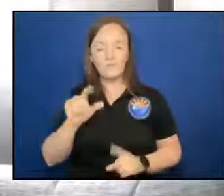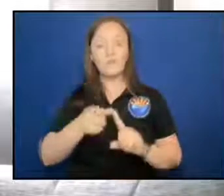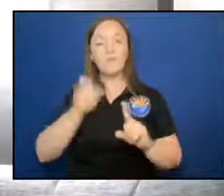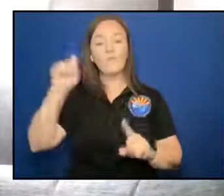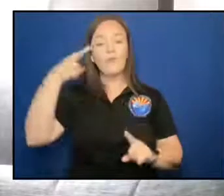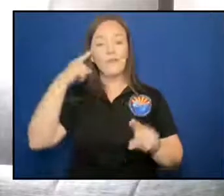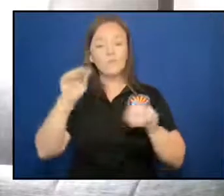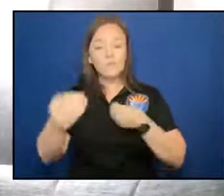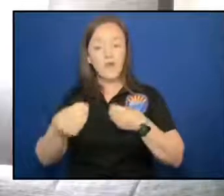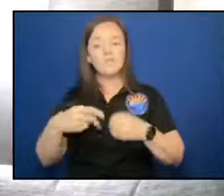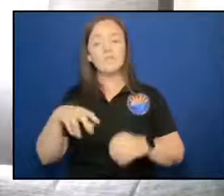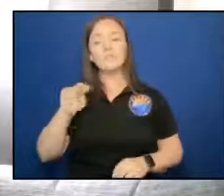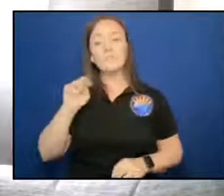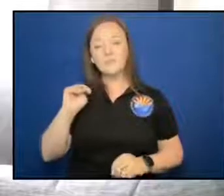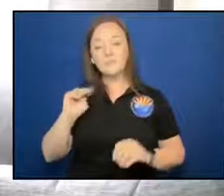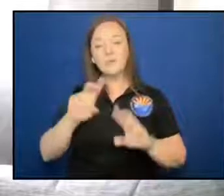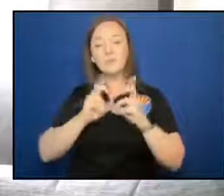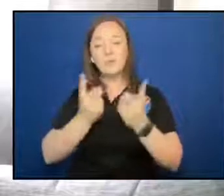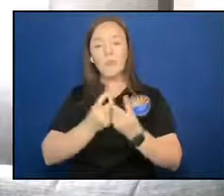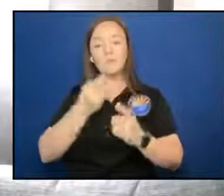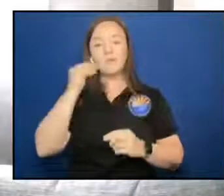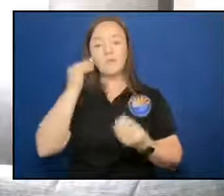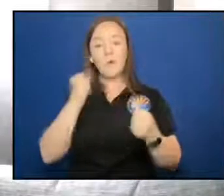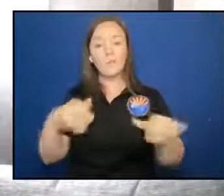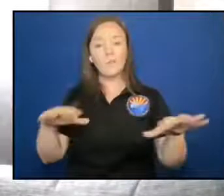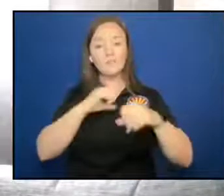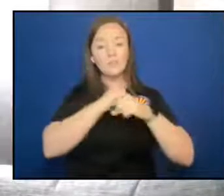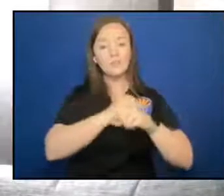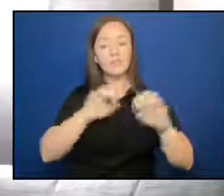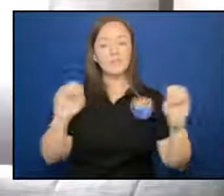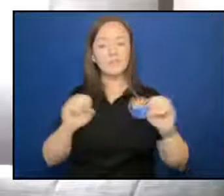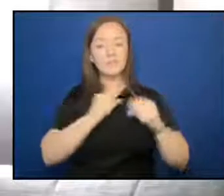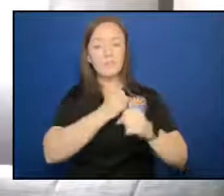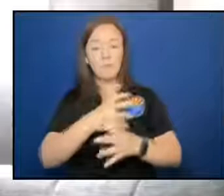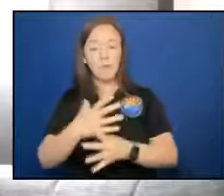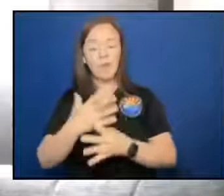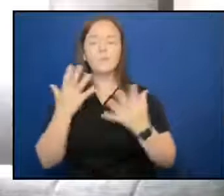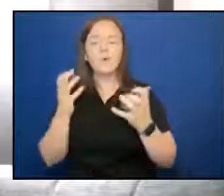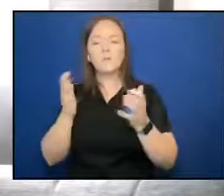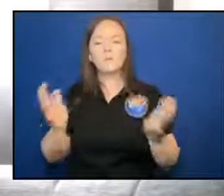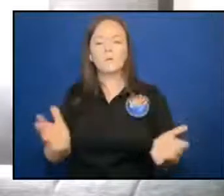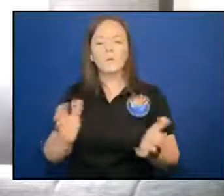SOAK INTO THE SOIL. AFTER THE FIRE, BASICALLY, YOU ARE LEFT WITH THE ASH